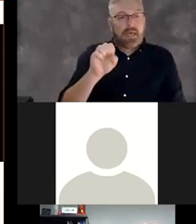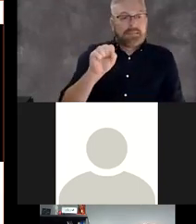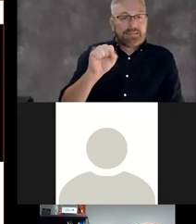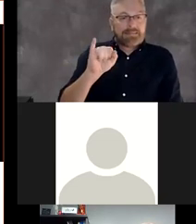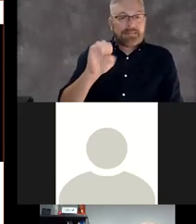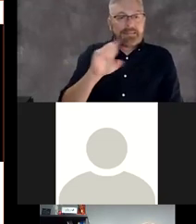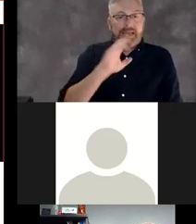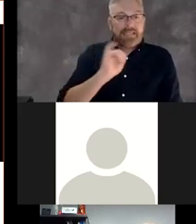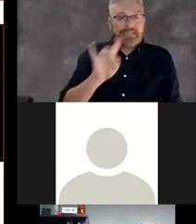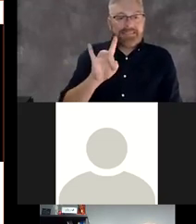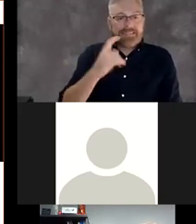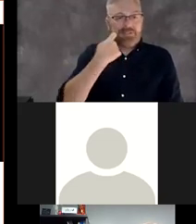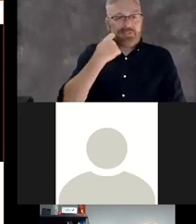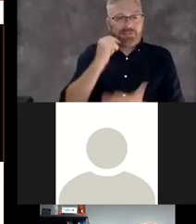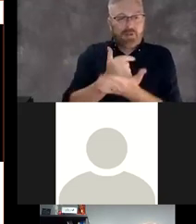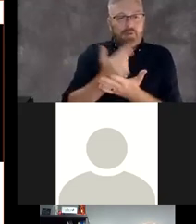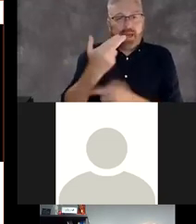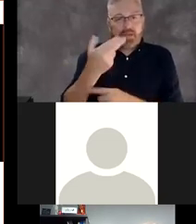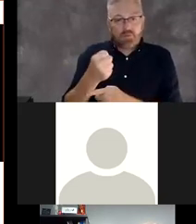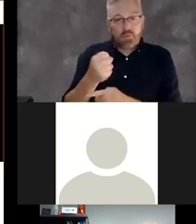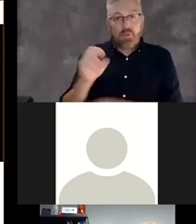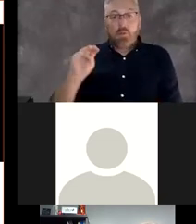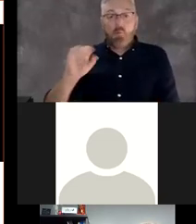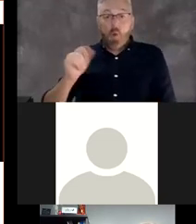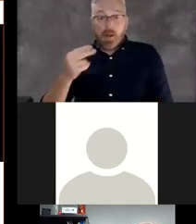GRADUATED HIGH SCHOOL. MORGAN IS 17.